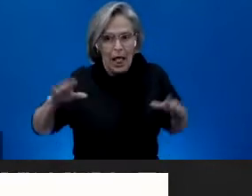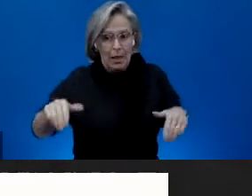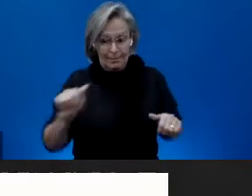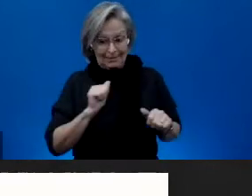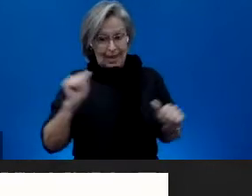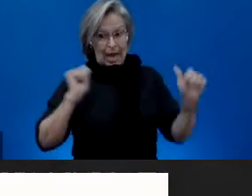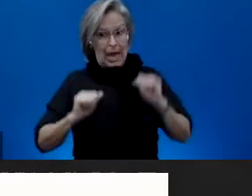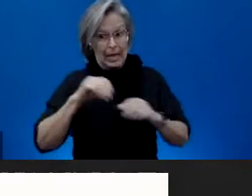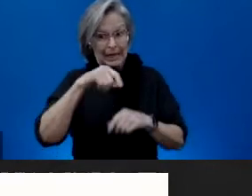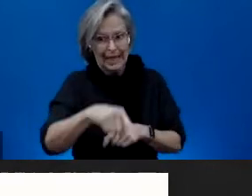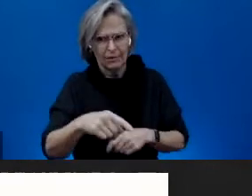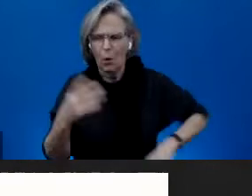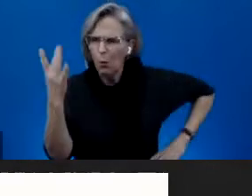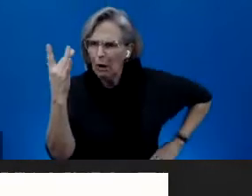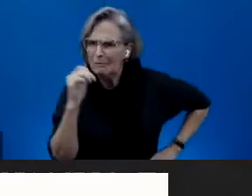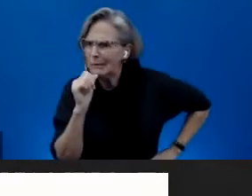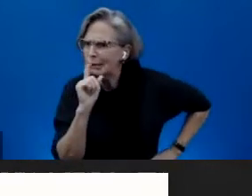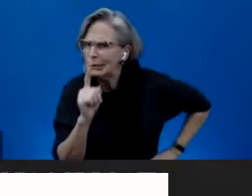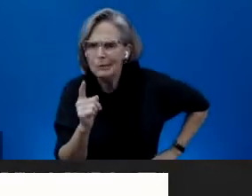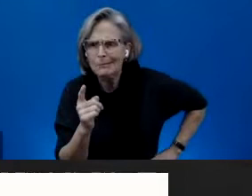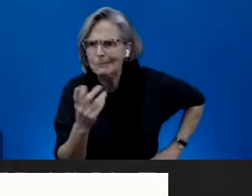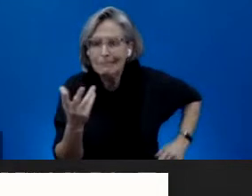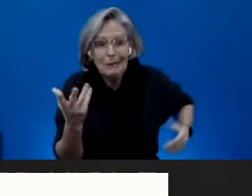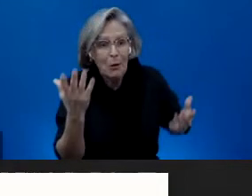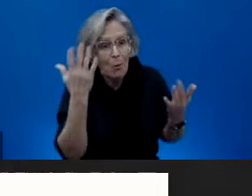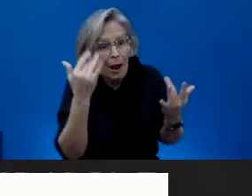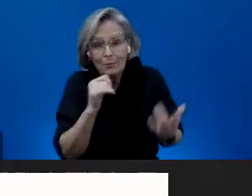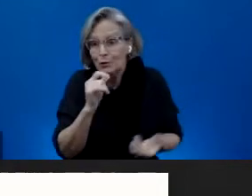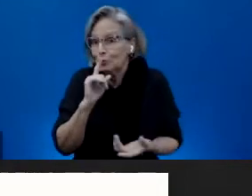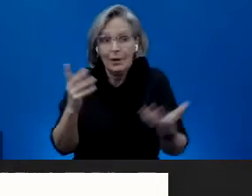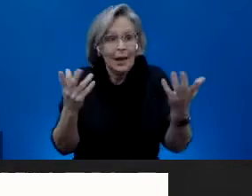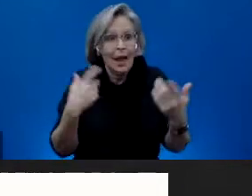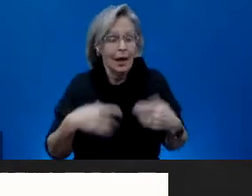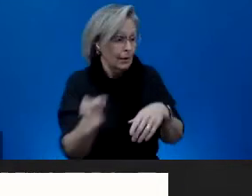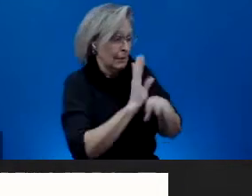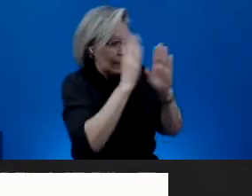I don't know why, I don't know what happened. I guess I was just busy doing other things.